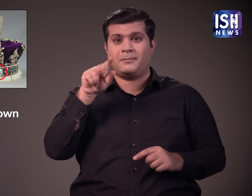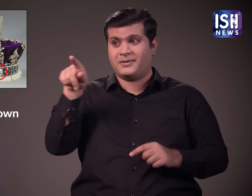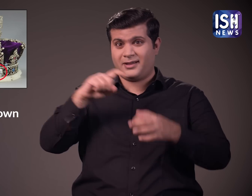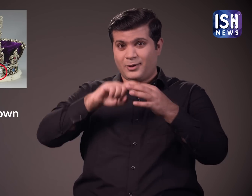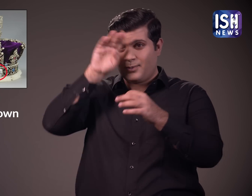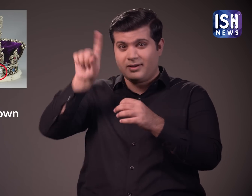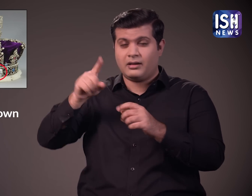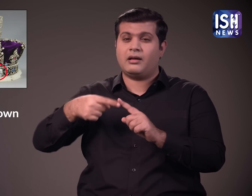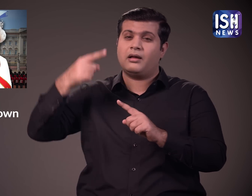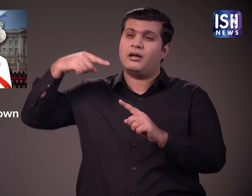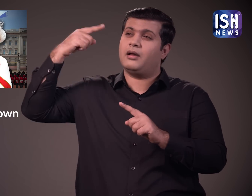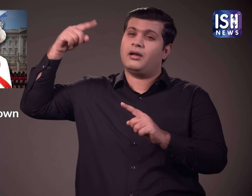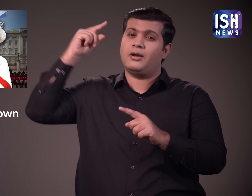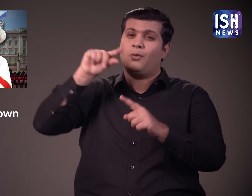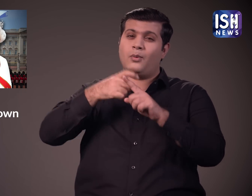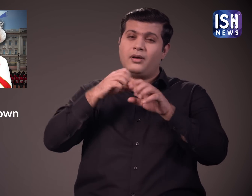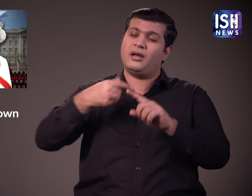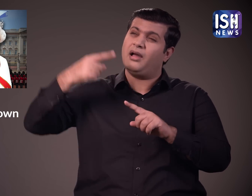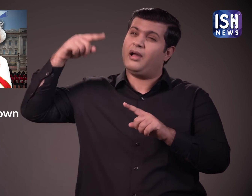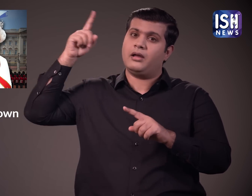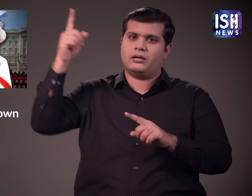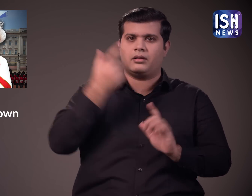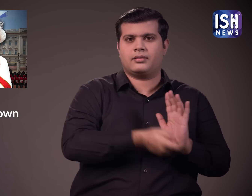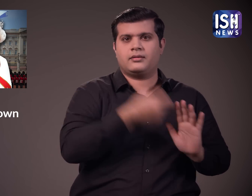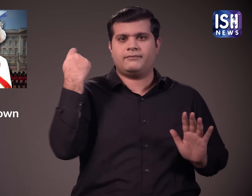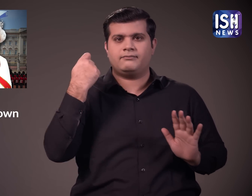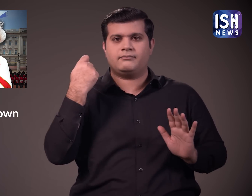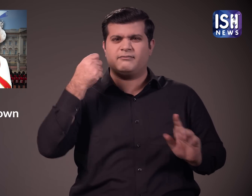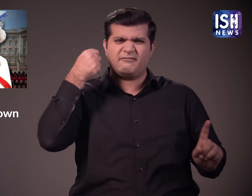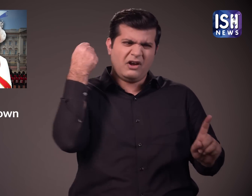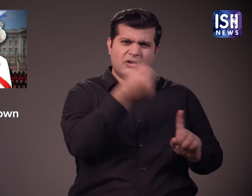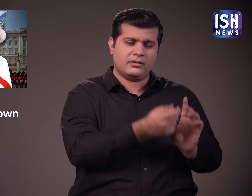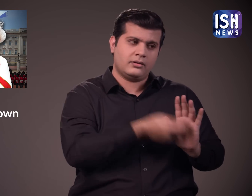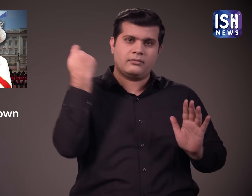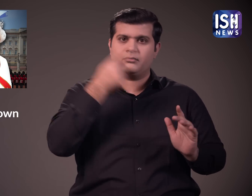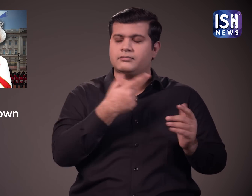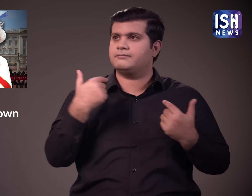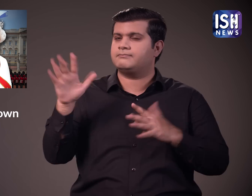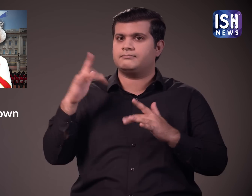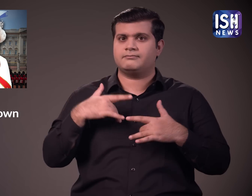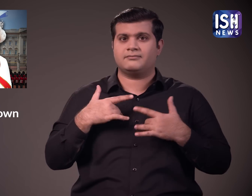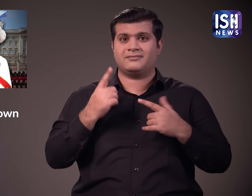It was not Queen Elizabeth who had taken away the diamond, but her ancestors.